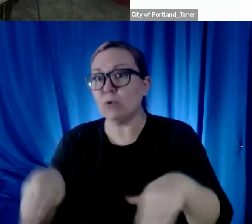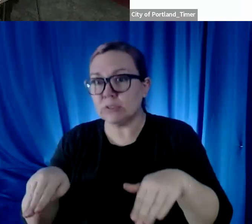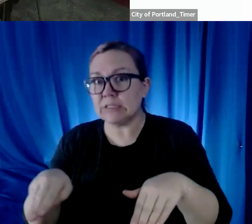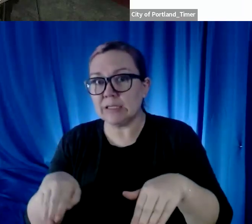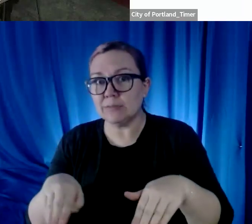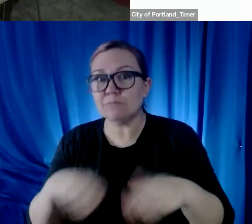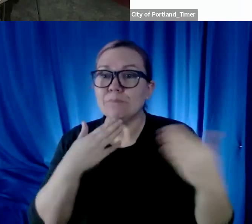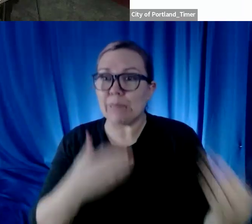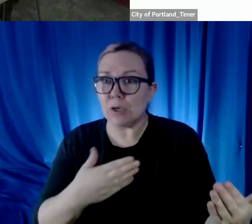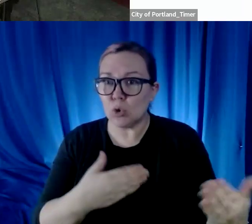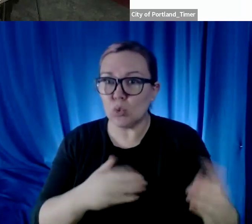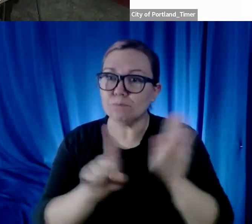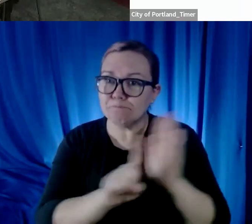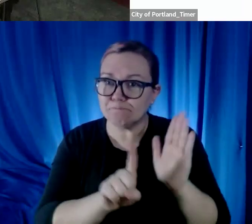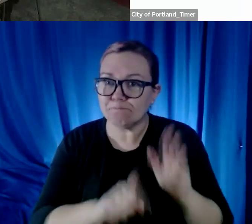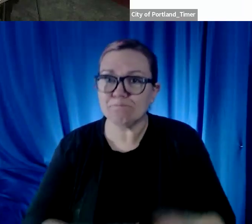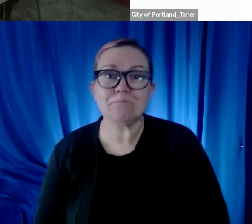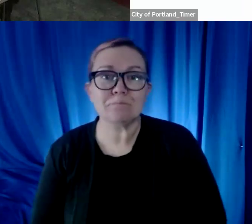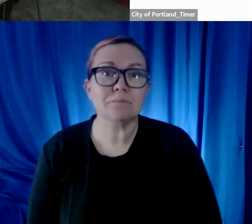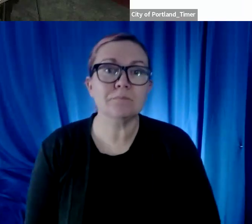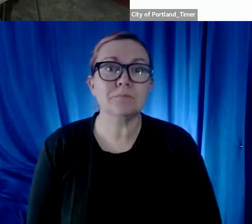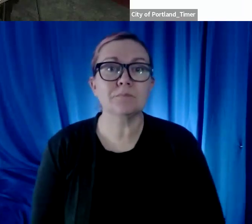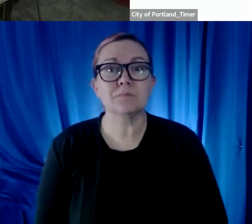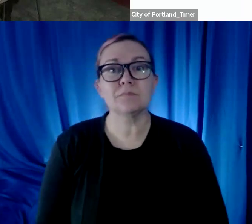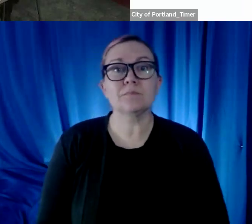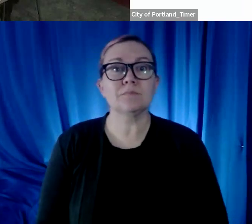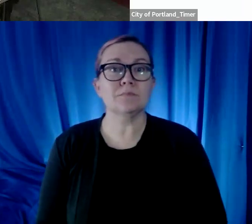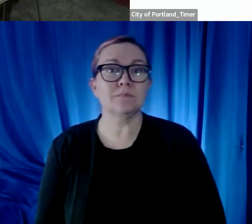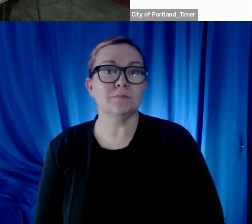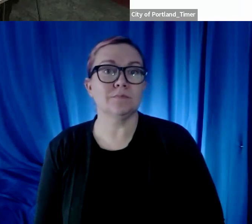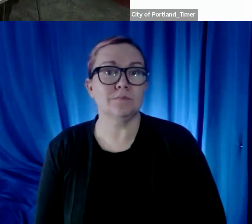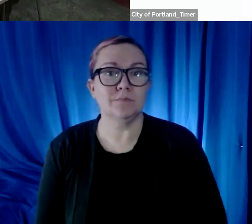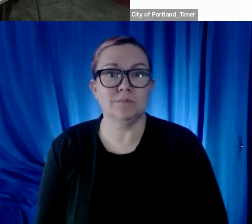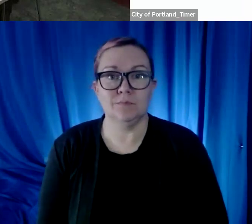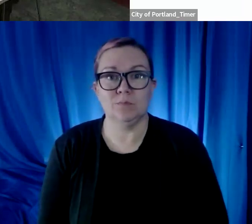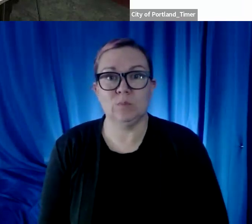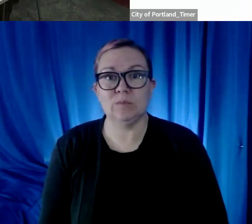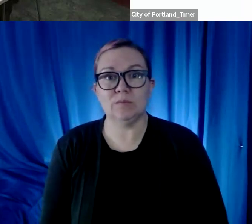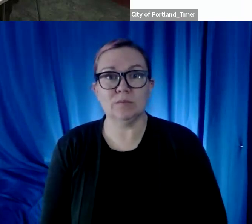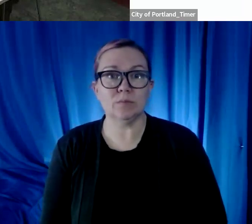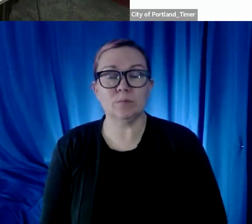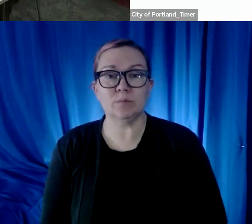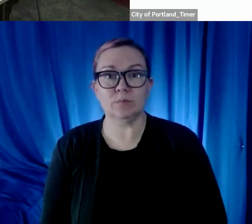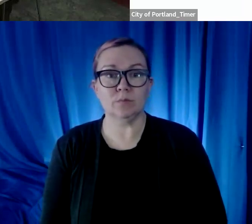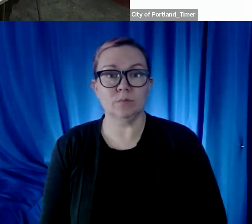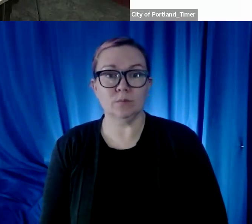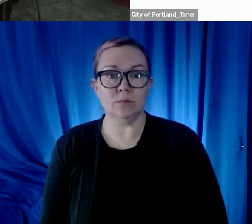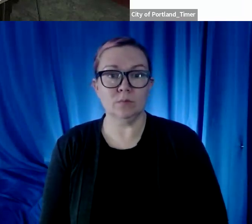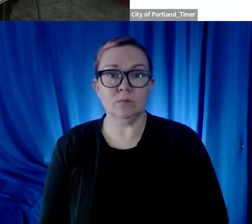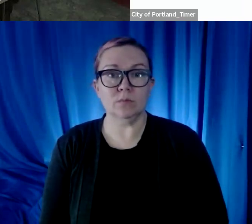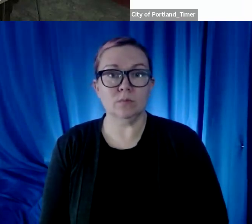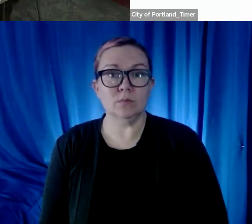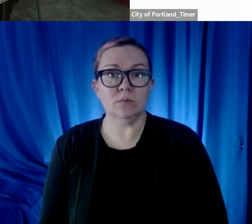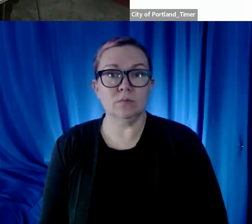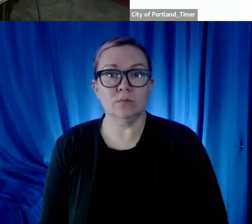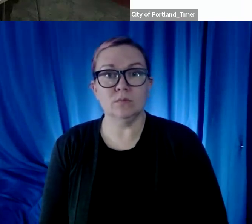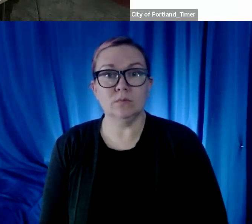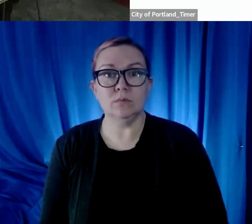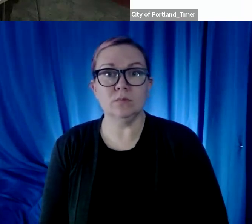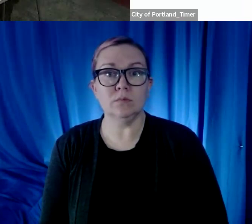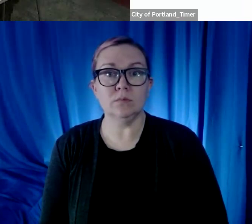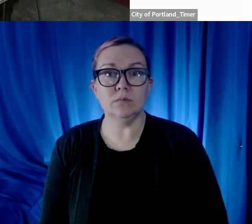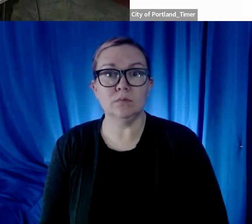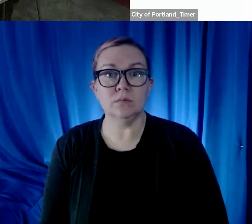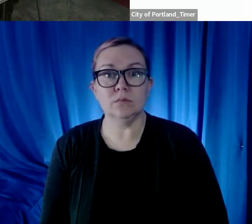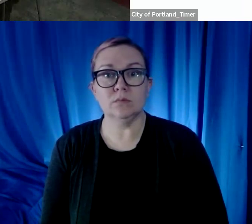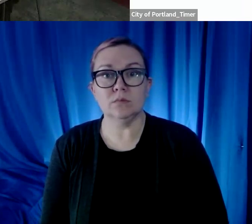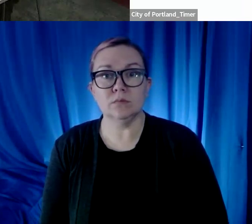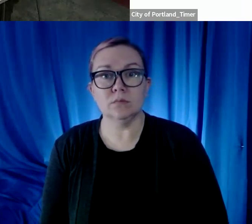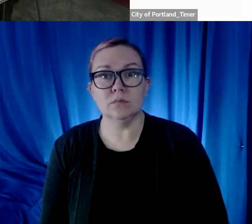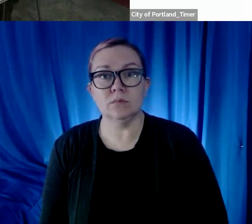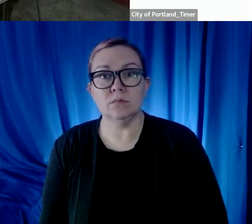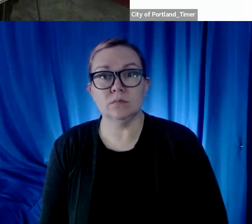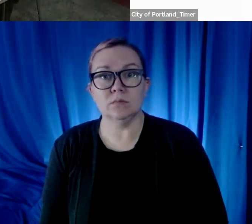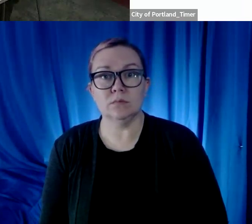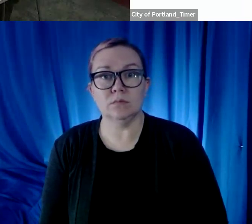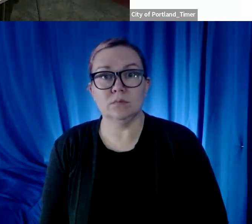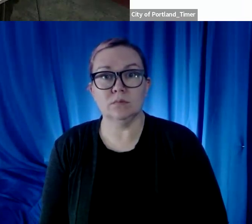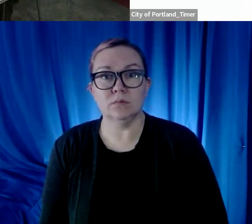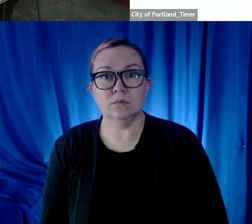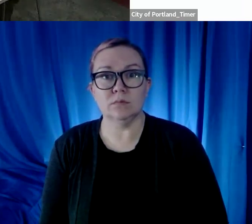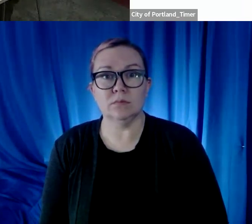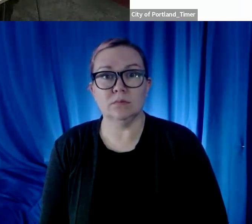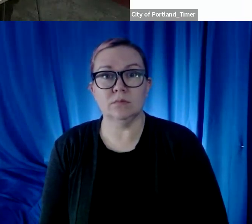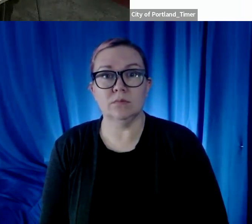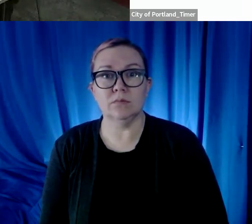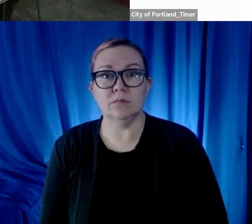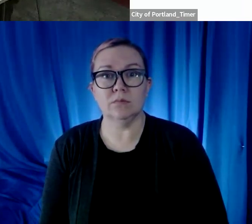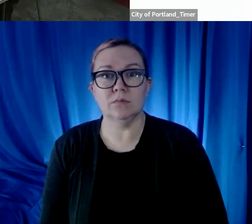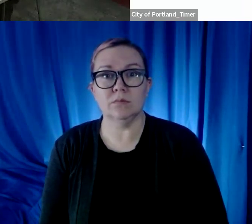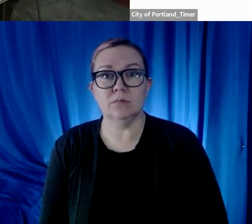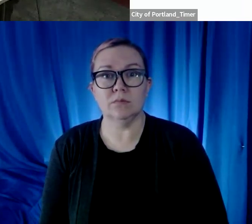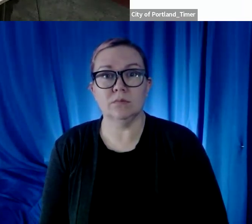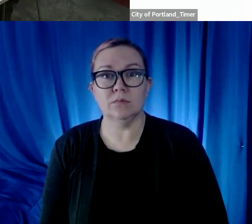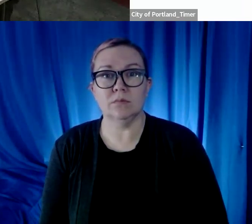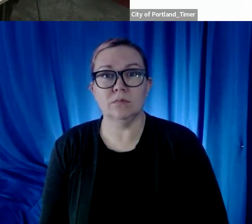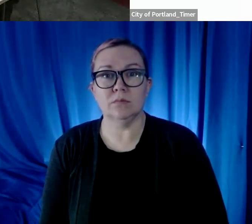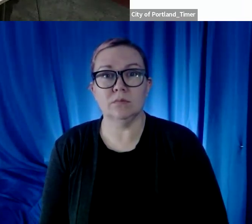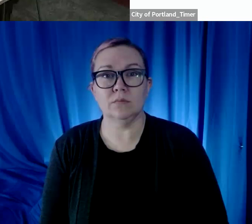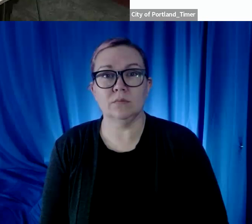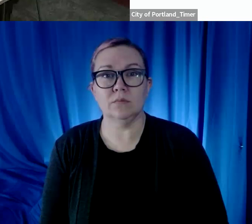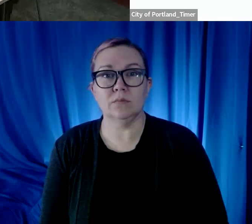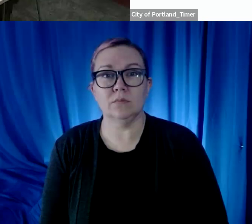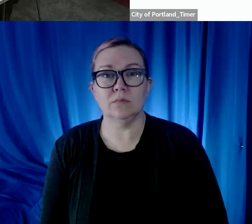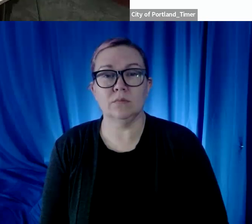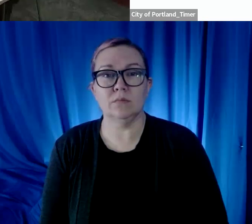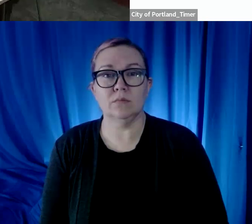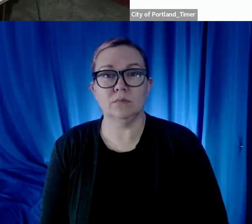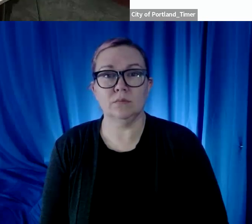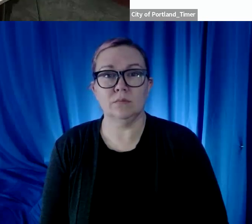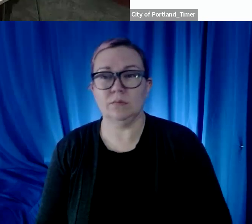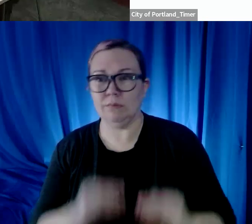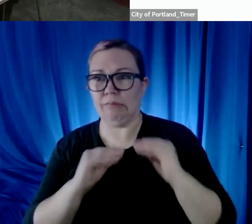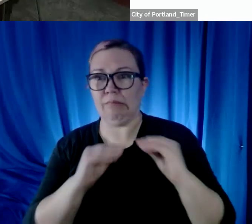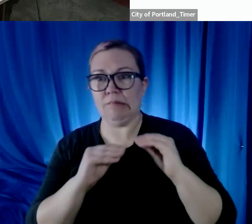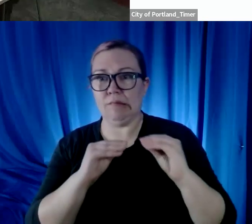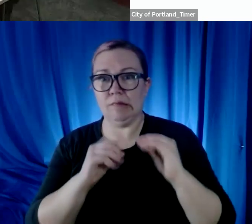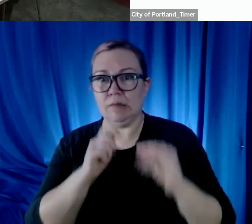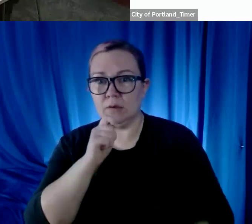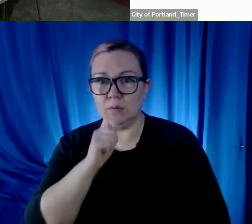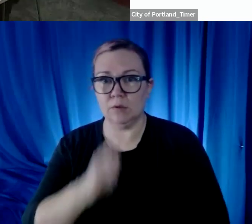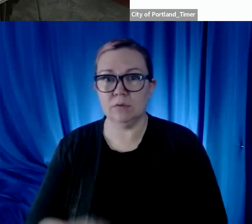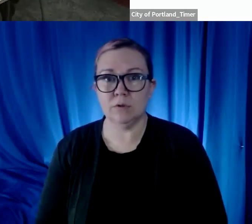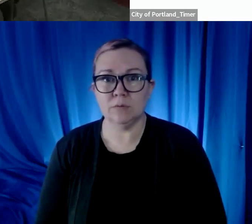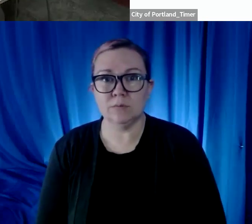Thank you.